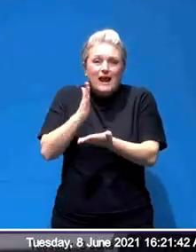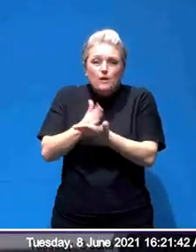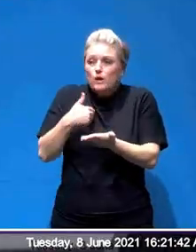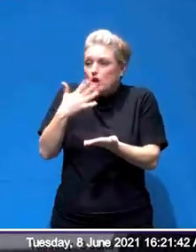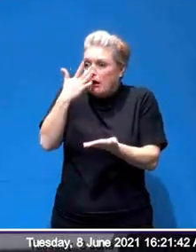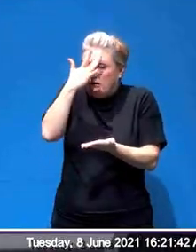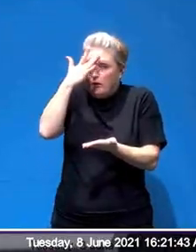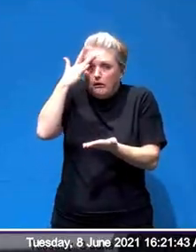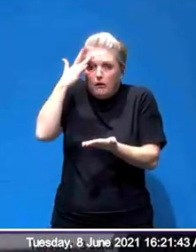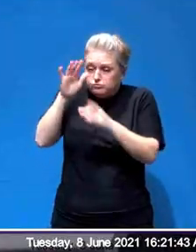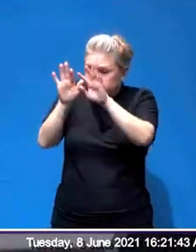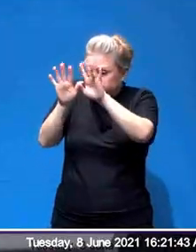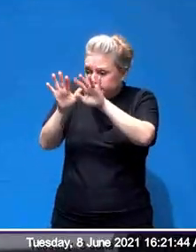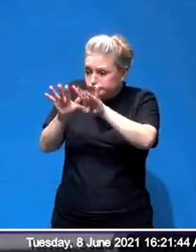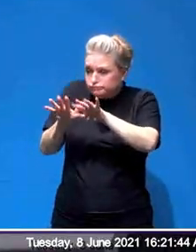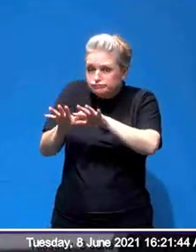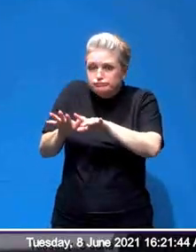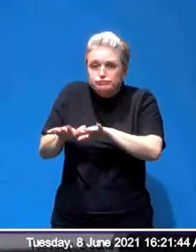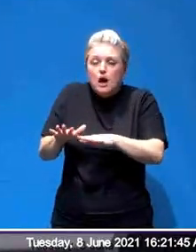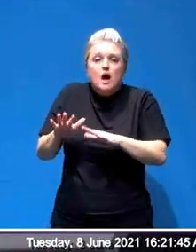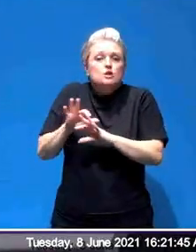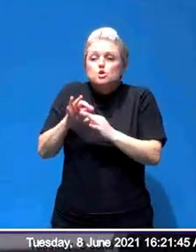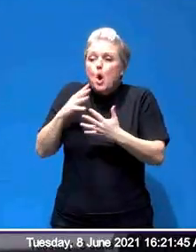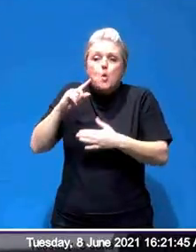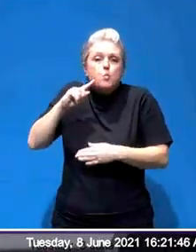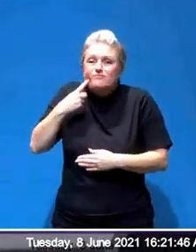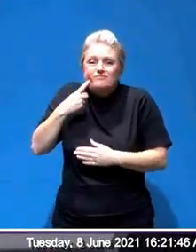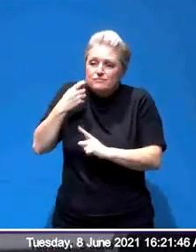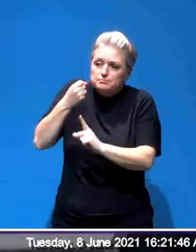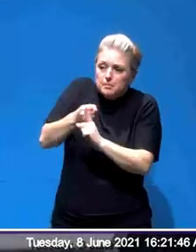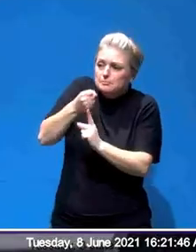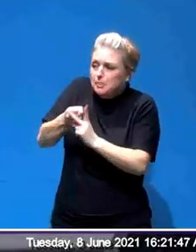I absolutely appreciate that it did and I apologised then and I apologise again today.